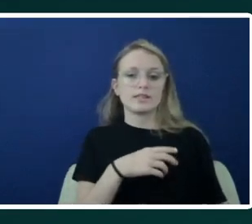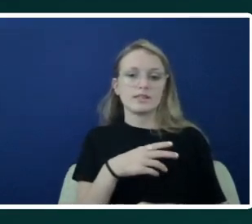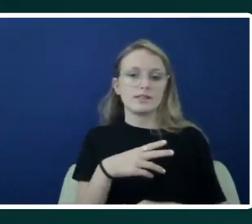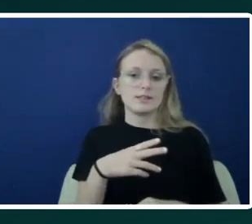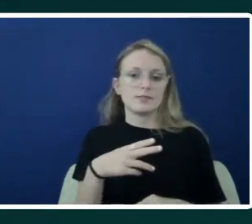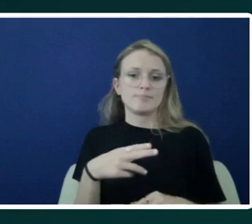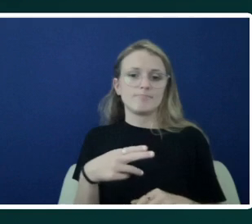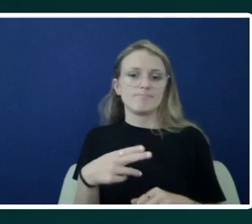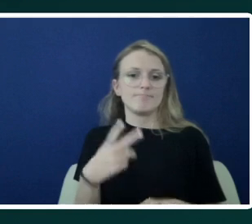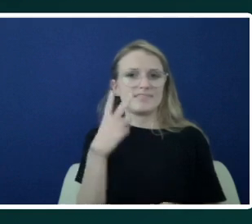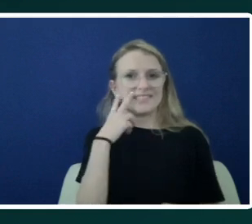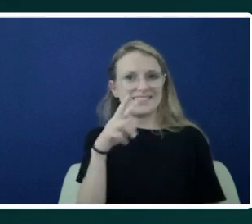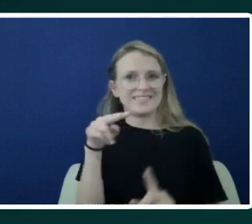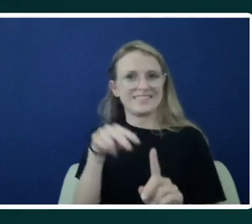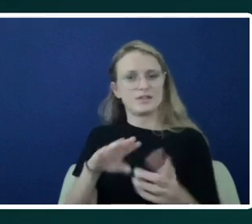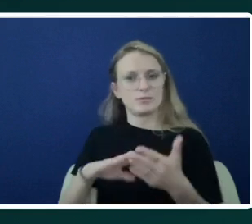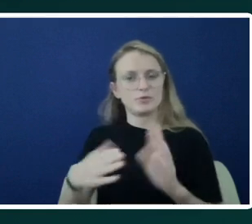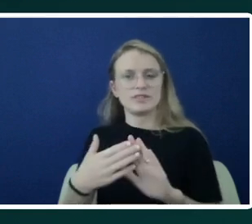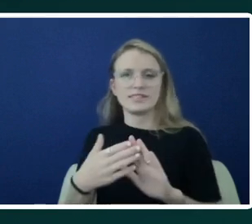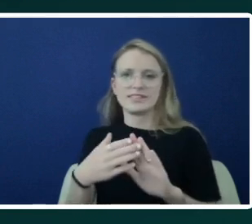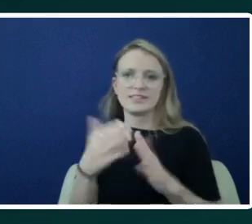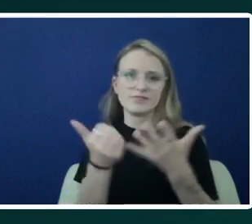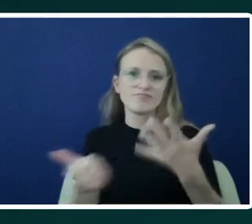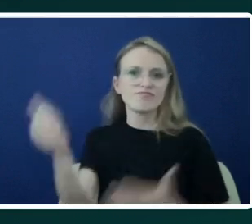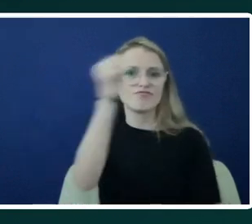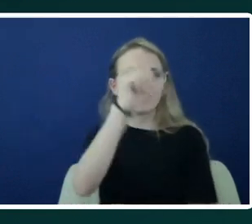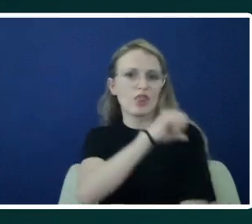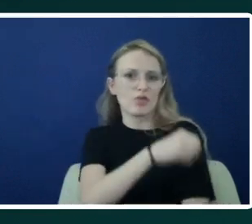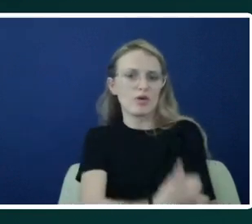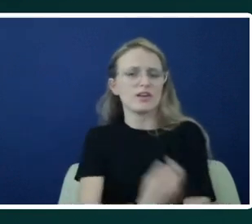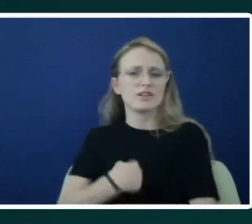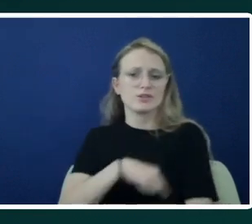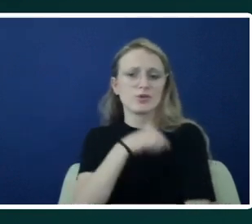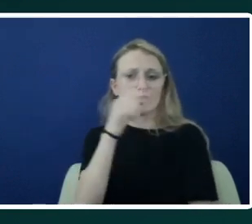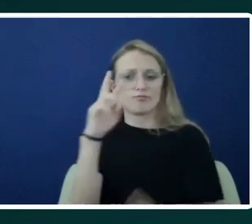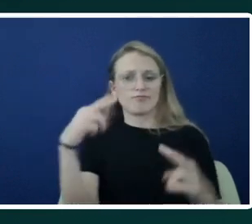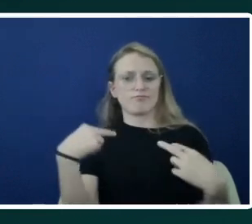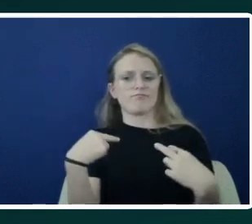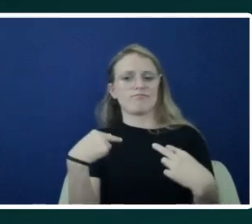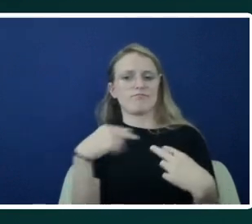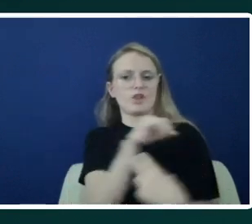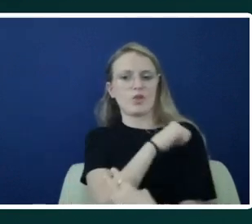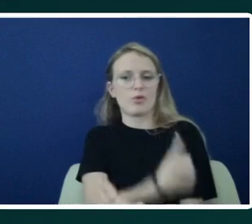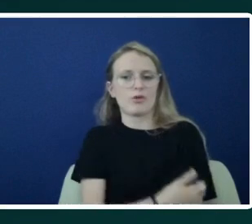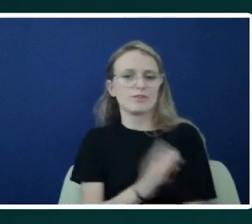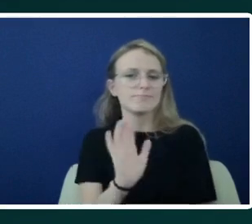we don't necessarily see ourselves as the authority. We're going to community to collaborate